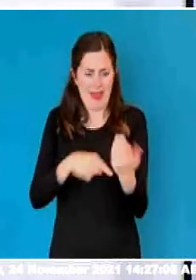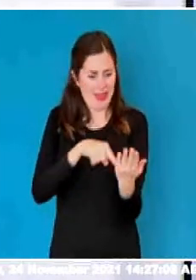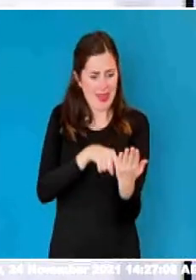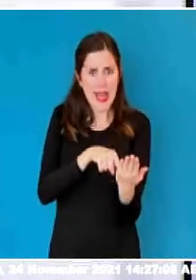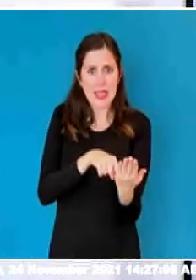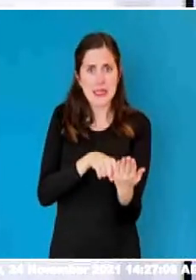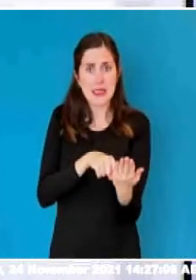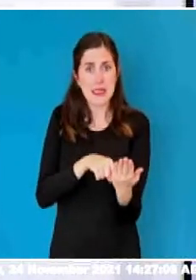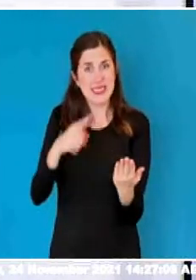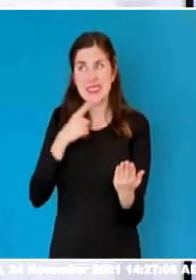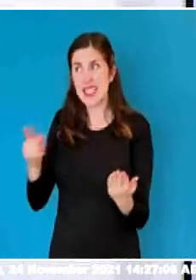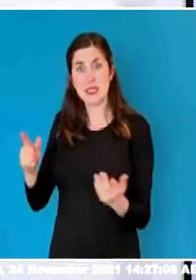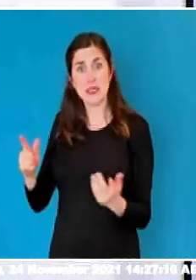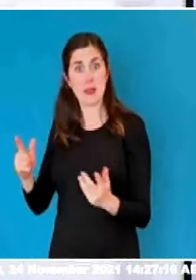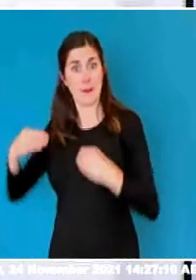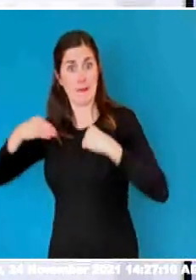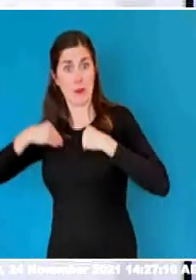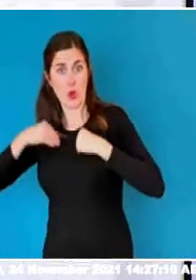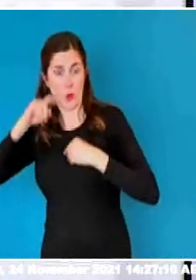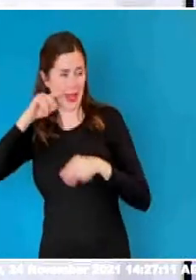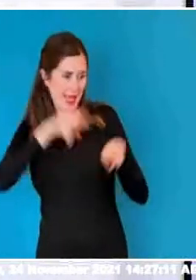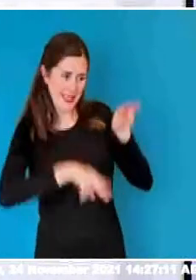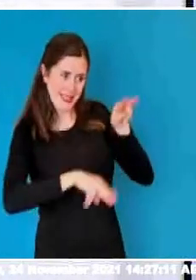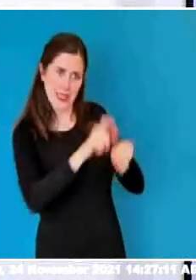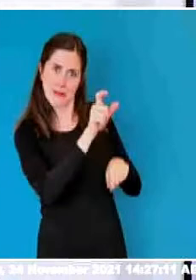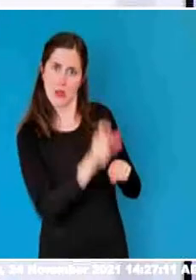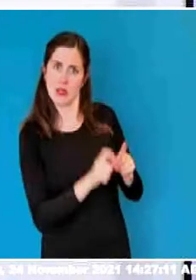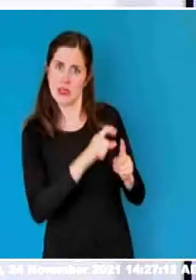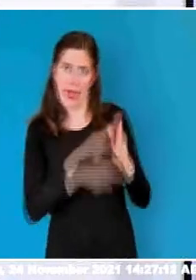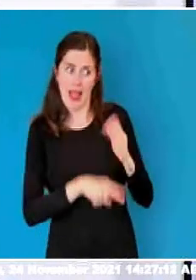be assessing a person with a disability as posing a risk?